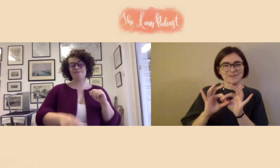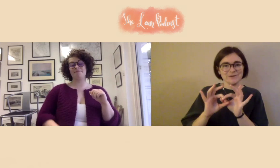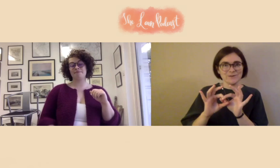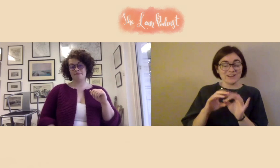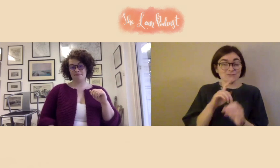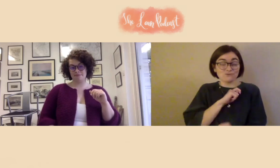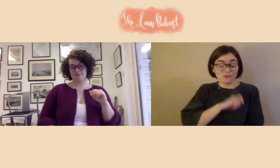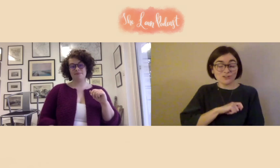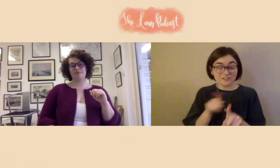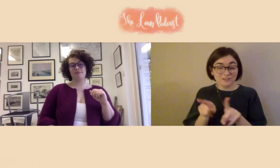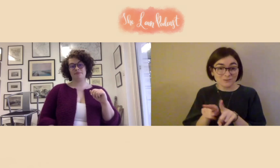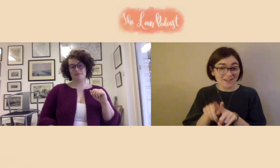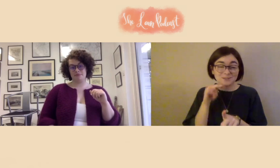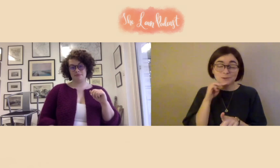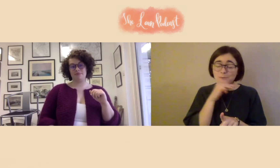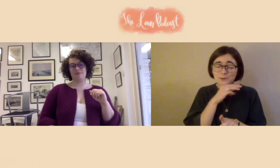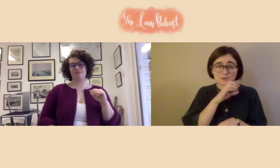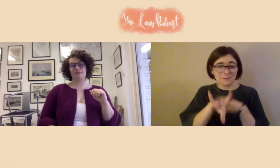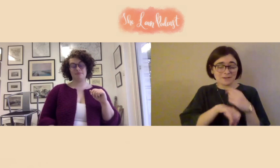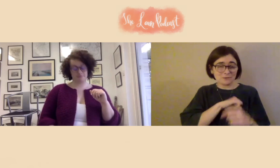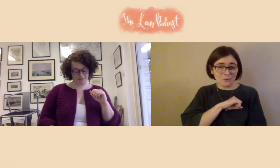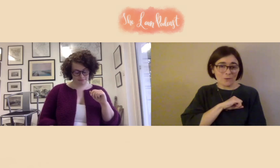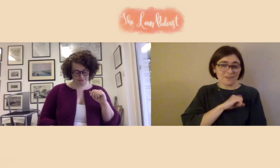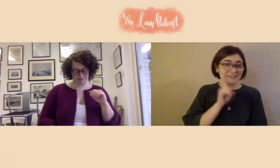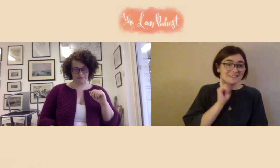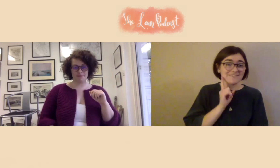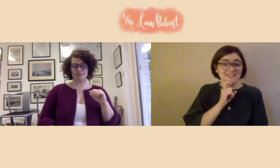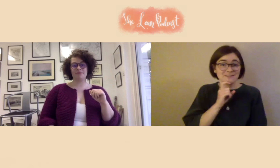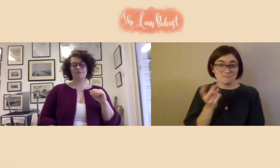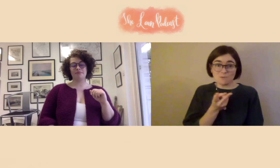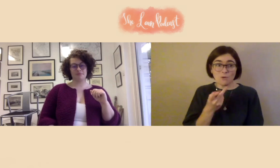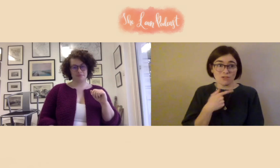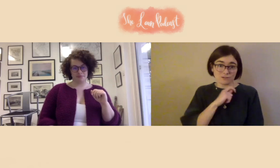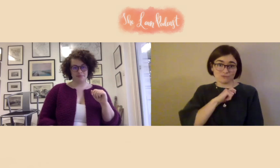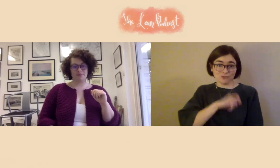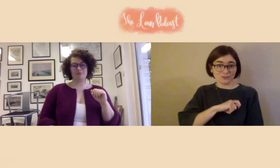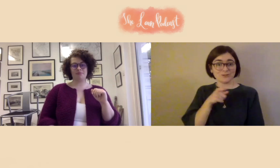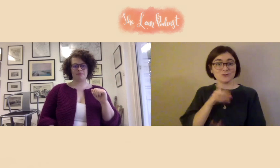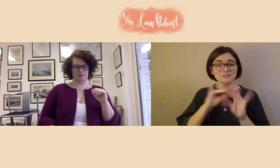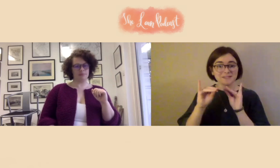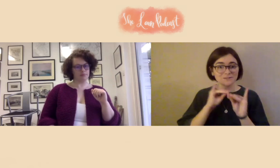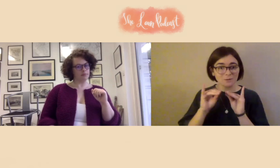You know, it's based on trust and it's based on human connection and both the hearing and deaf person within an interpreting situation,